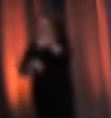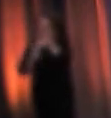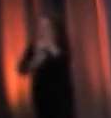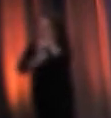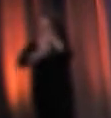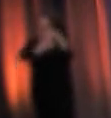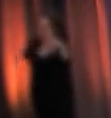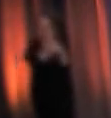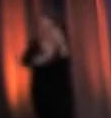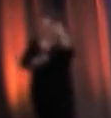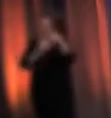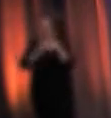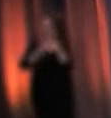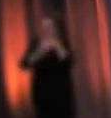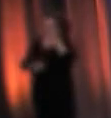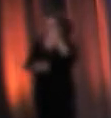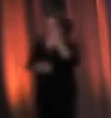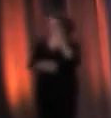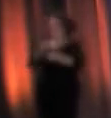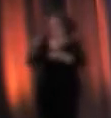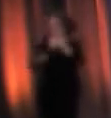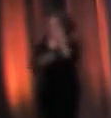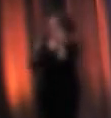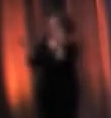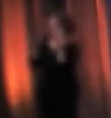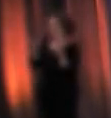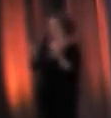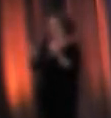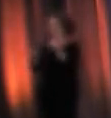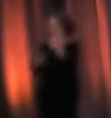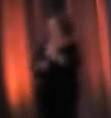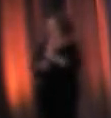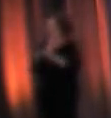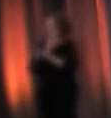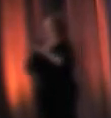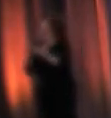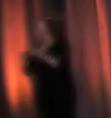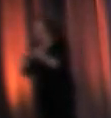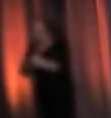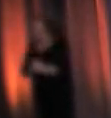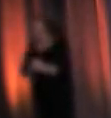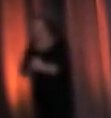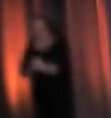way, when we look at this collection of award winning approaches to the design of digital things in the museum